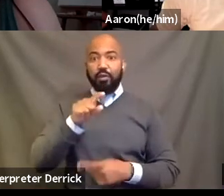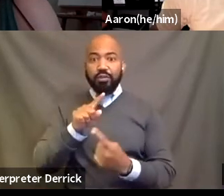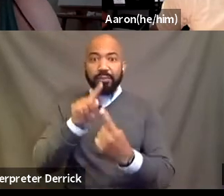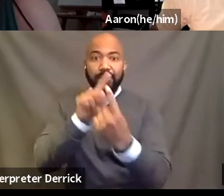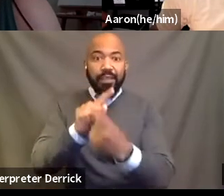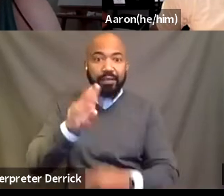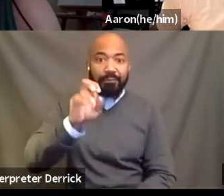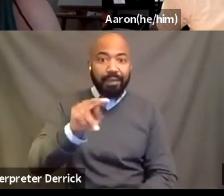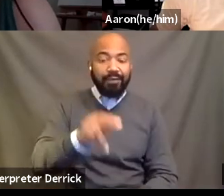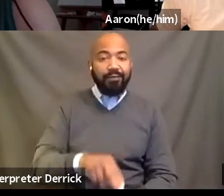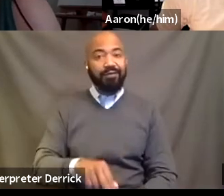Leah (she/her): yeah I just I think that's.